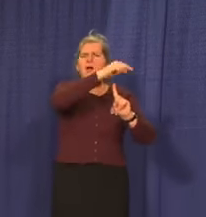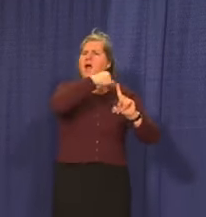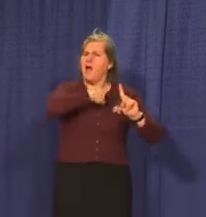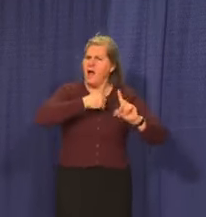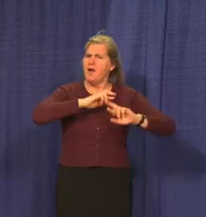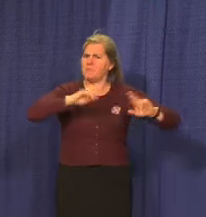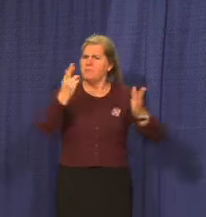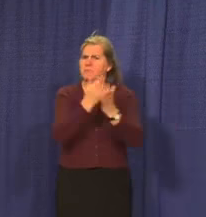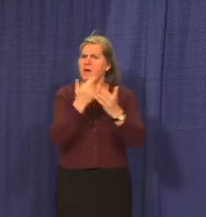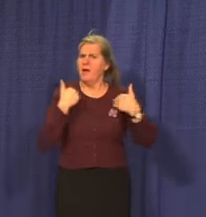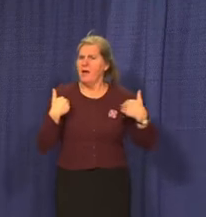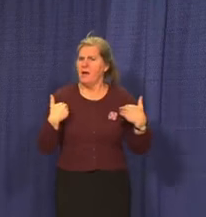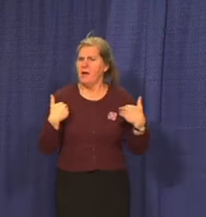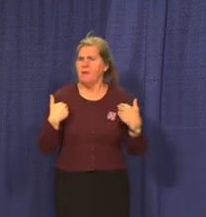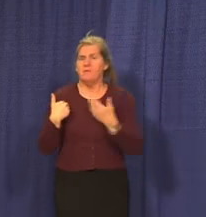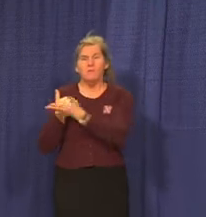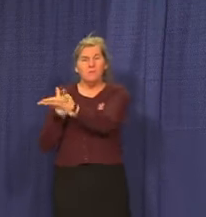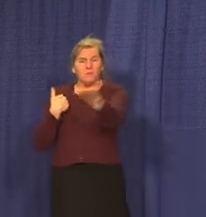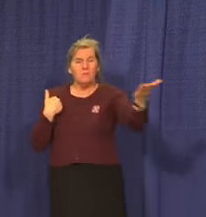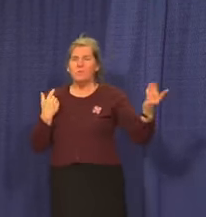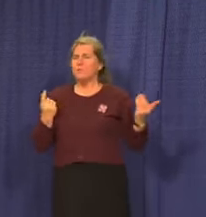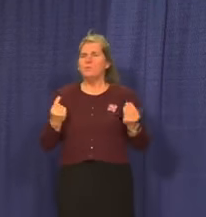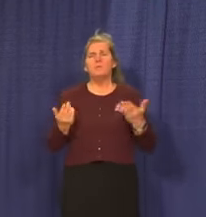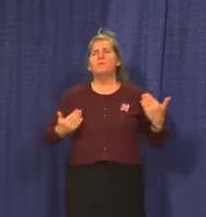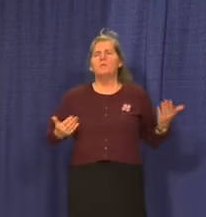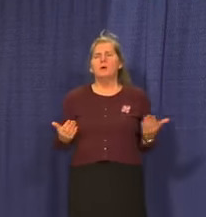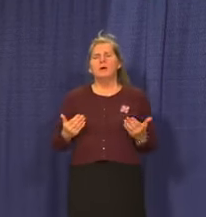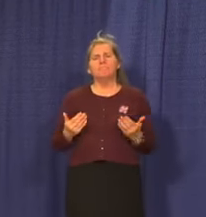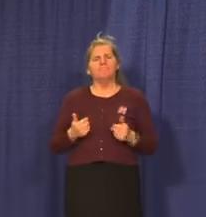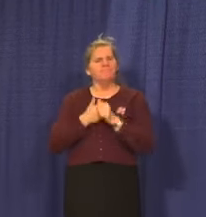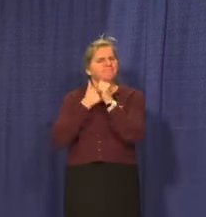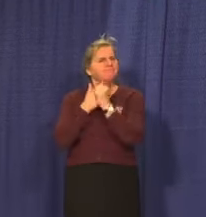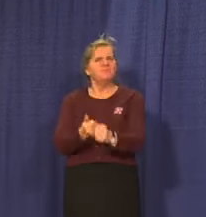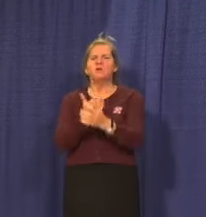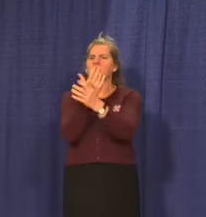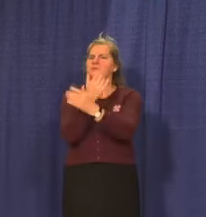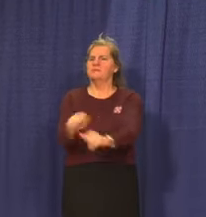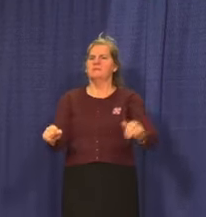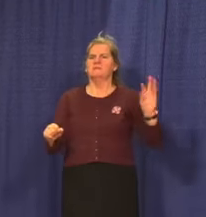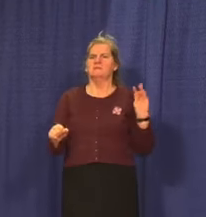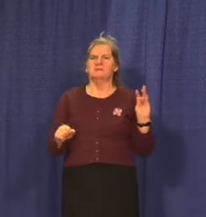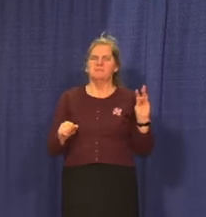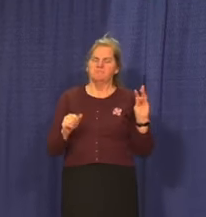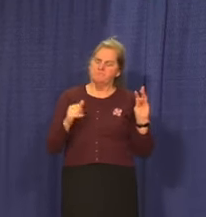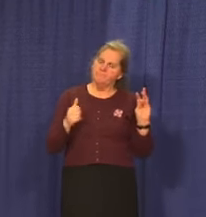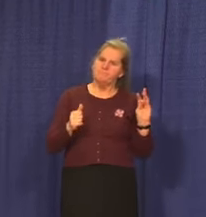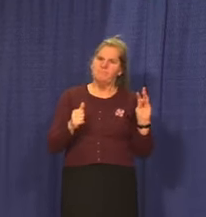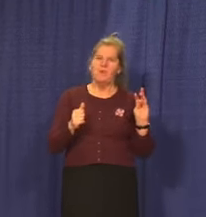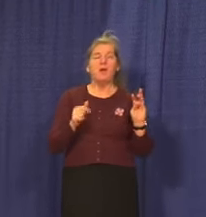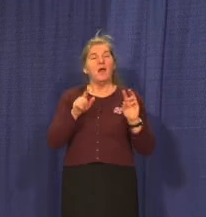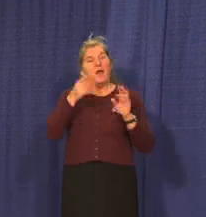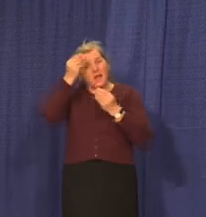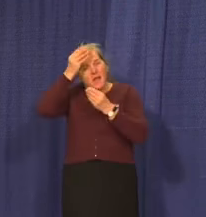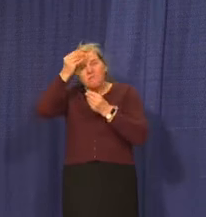THE BEST THING YOU CAN DO IS TO CONTINUE PRACTISING THE SAFE SIX. STAY INFORMED AND FOLLOW PUBLIC